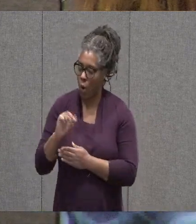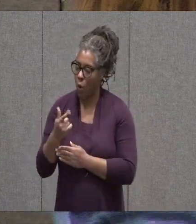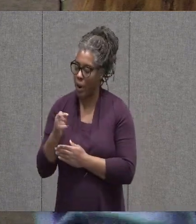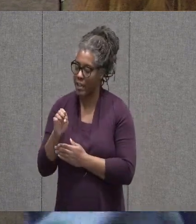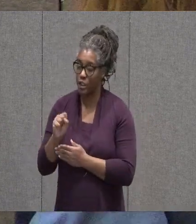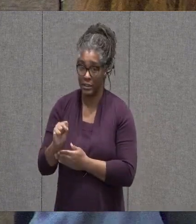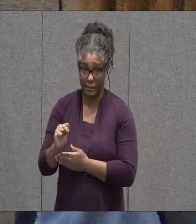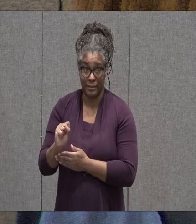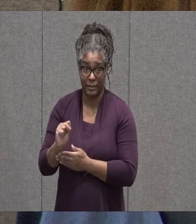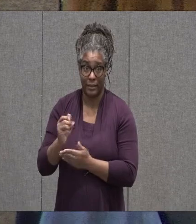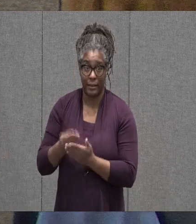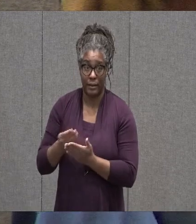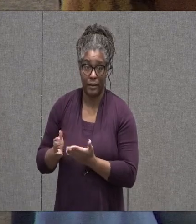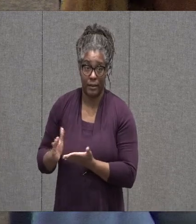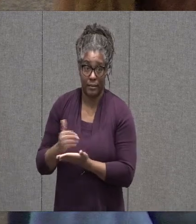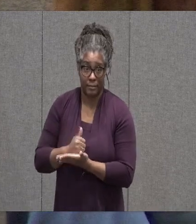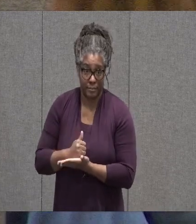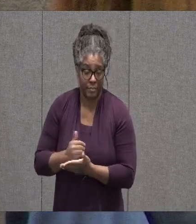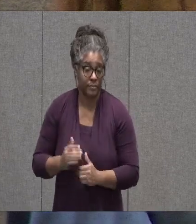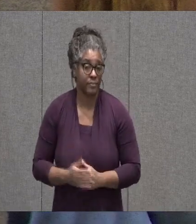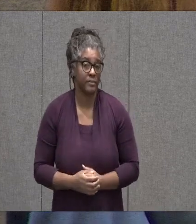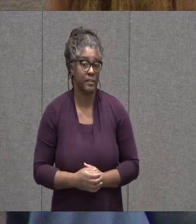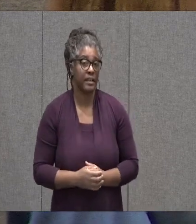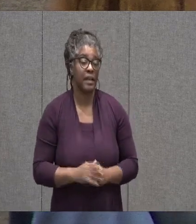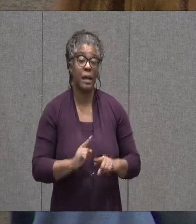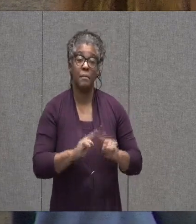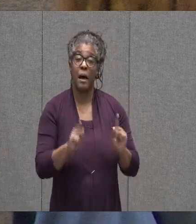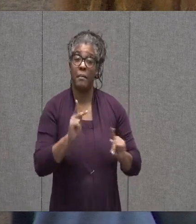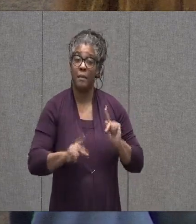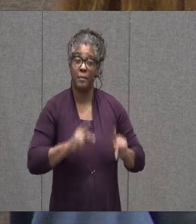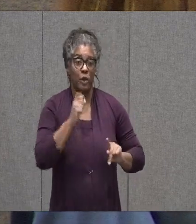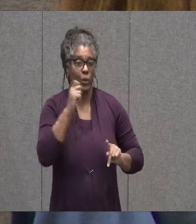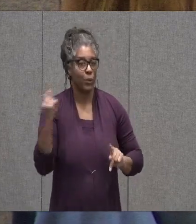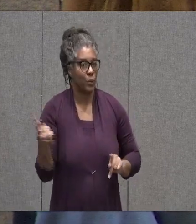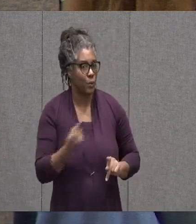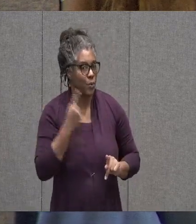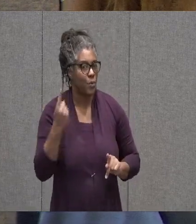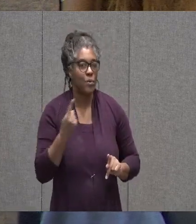But people don't always earn wages for their work.